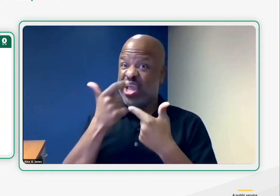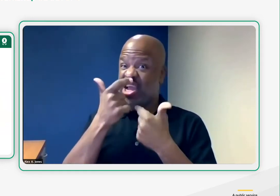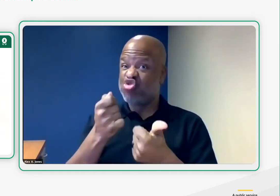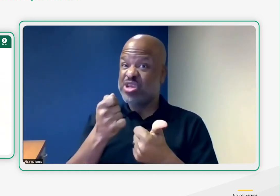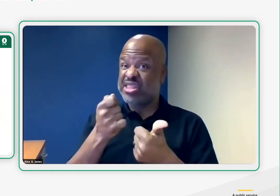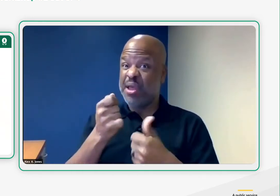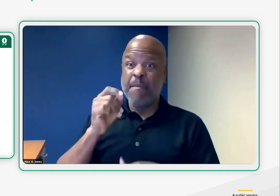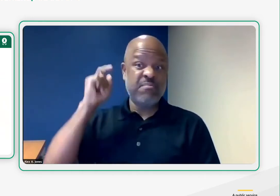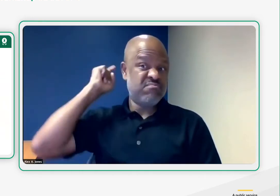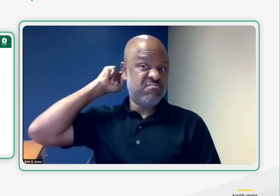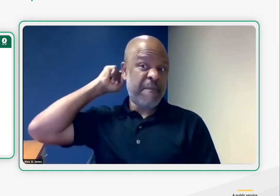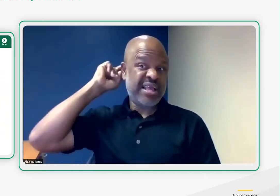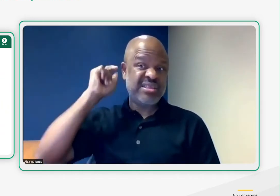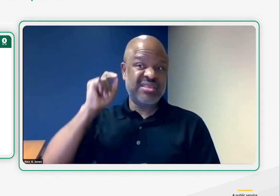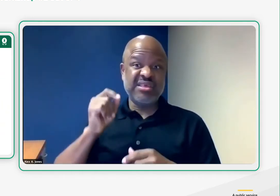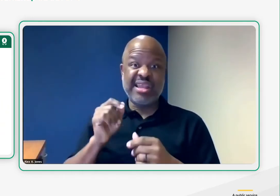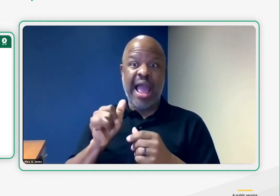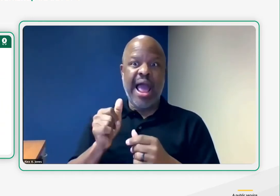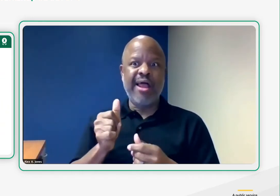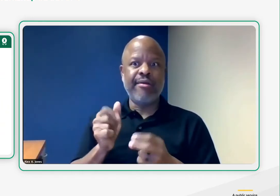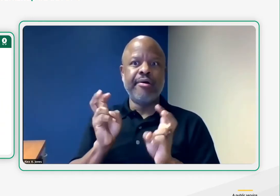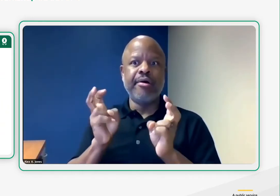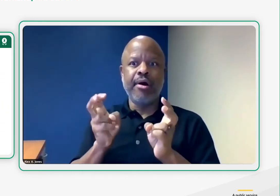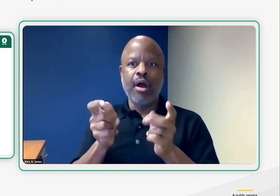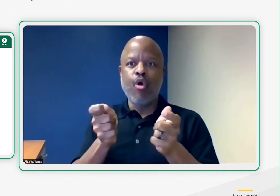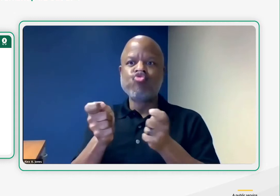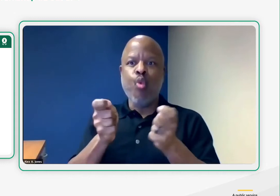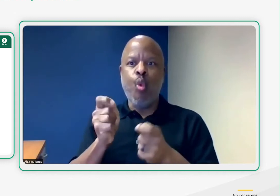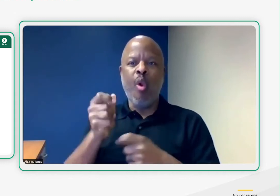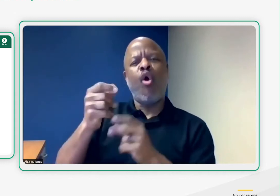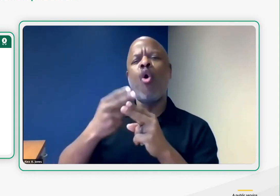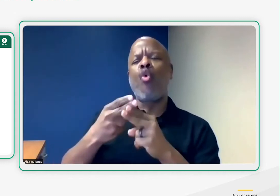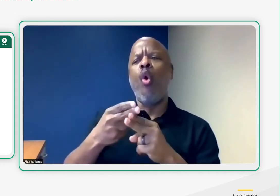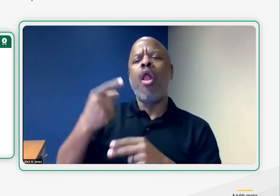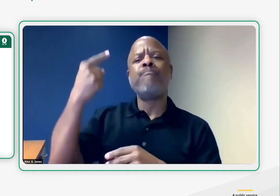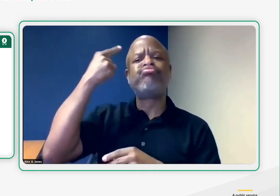So here's another interesting bias.